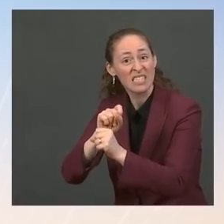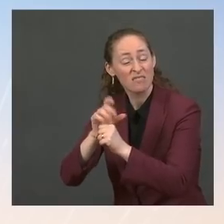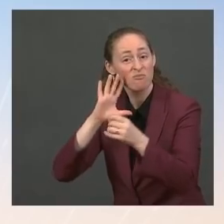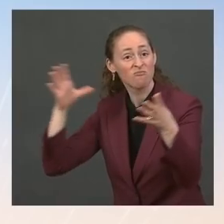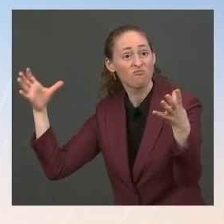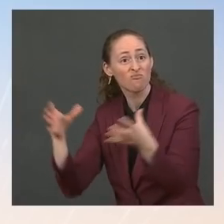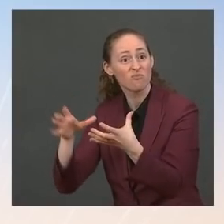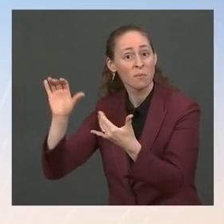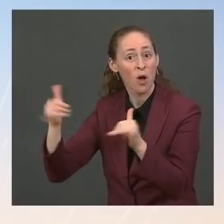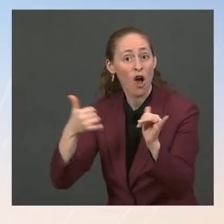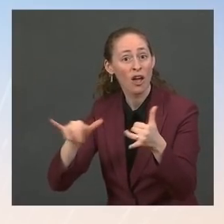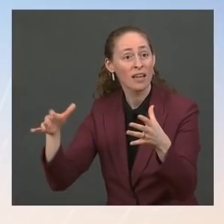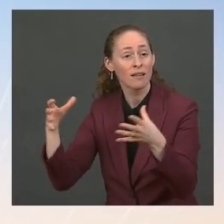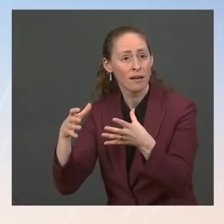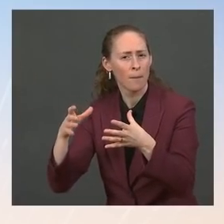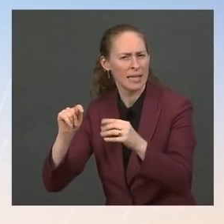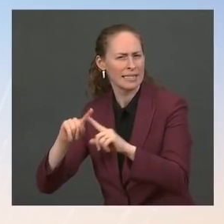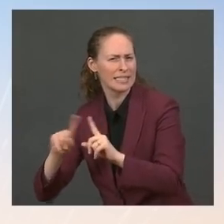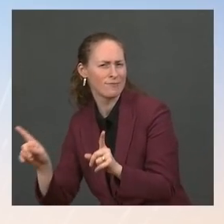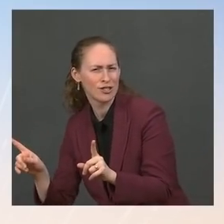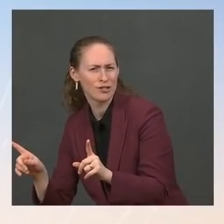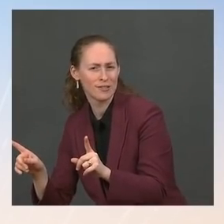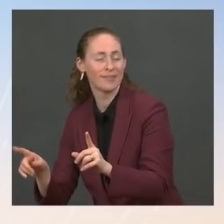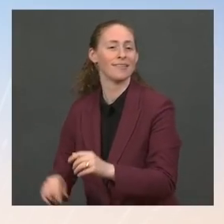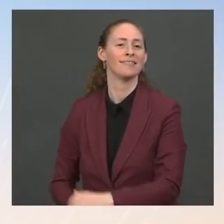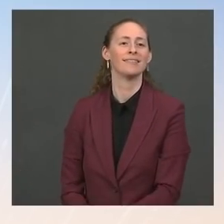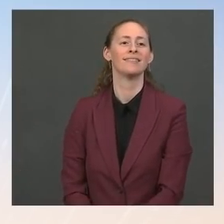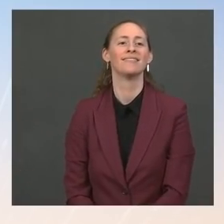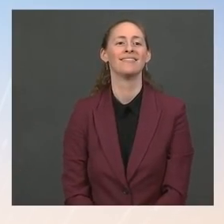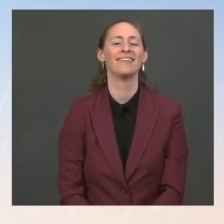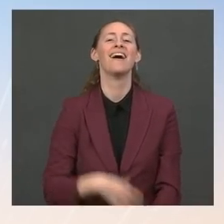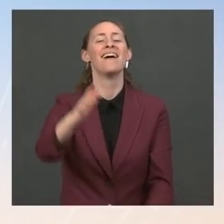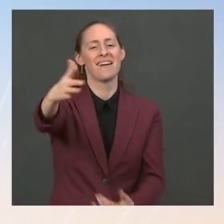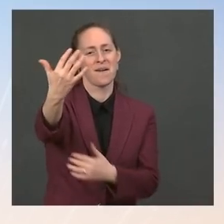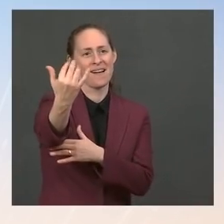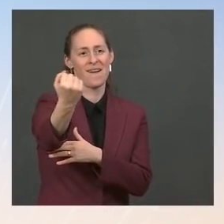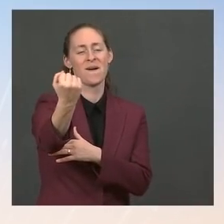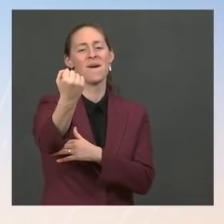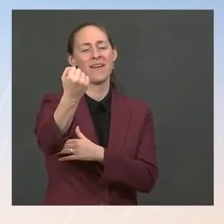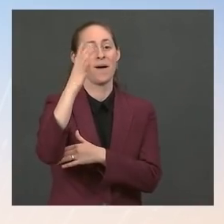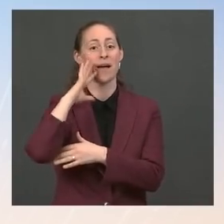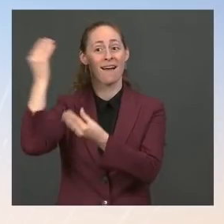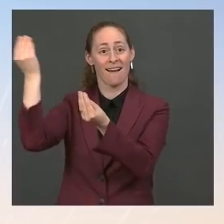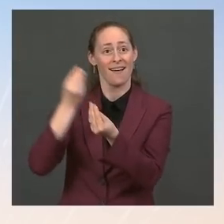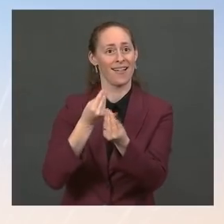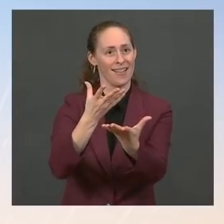Ms. Psaki: We'll have more to convey to all of you about what it will look like, and I just don't have those details at this point in time. The Press: Let me ask one last question if I can, quickly.